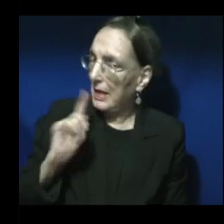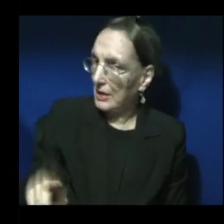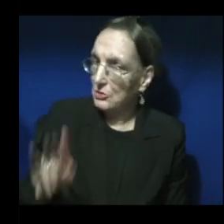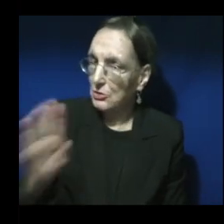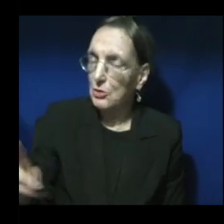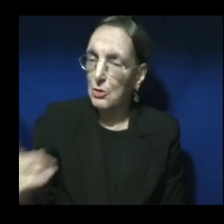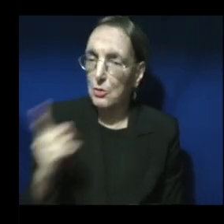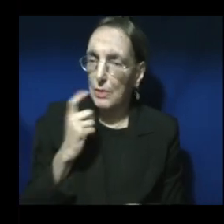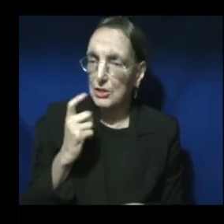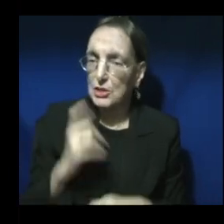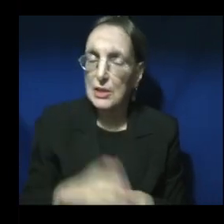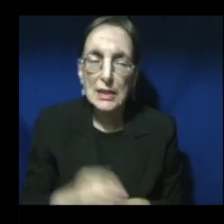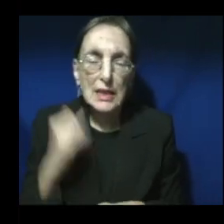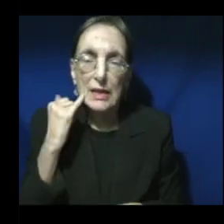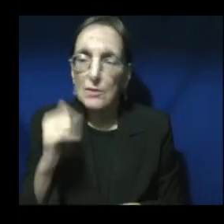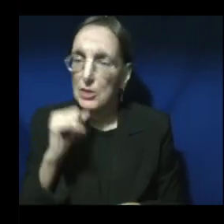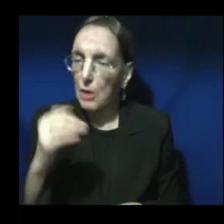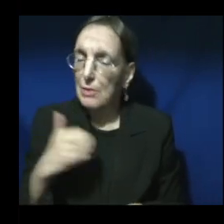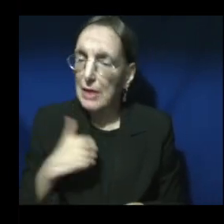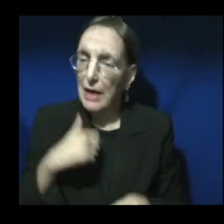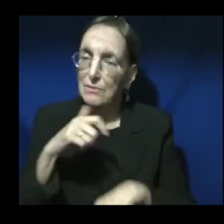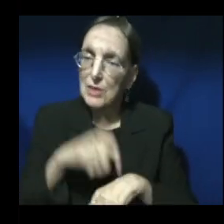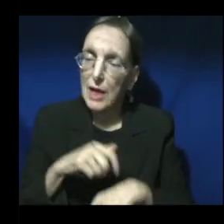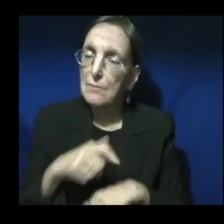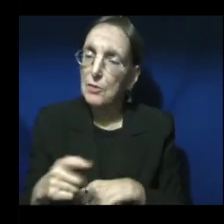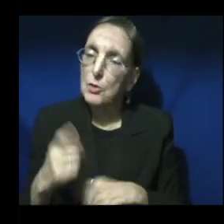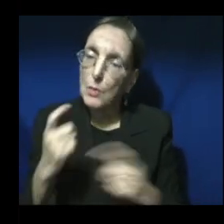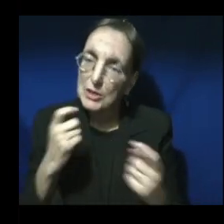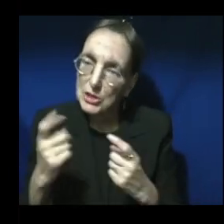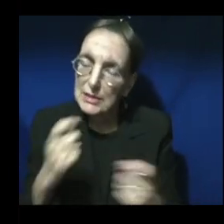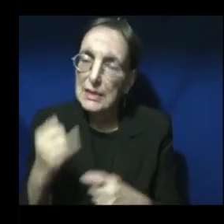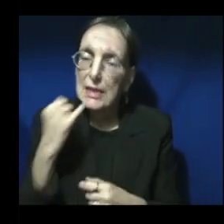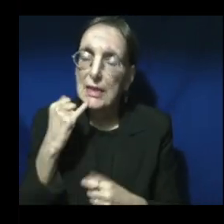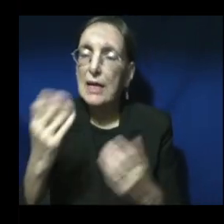have time for questions, you want to reach out on social media. I’m at j1burger on either Twitter or